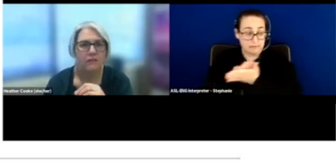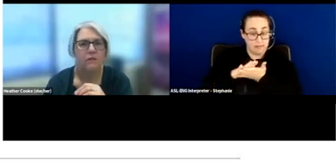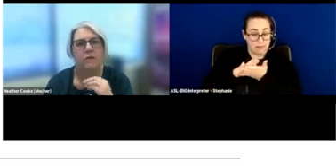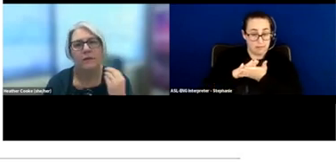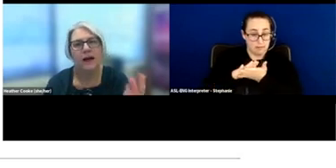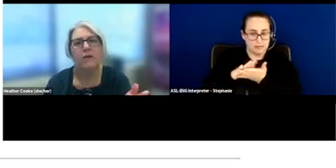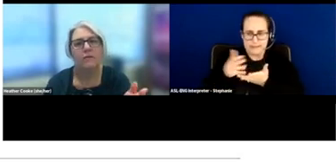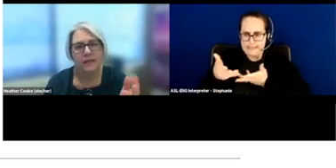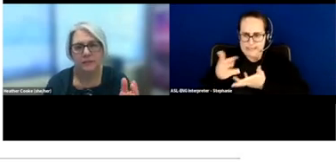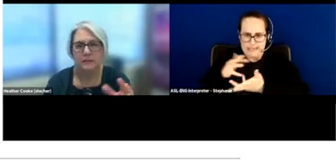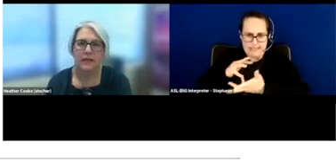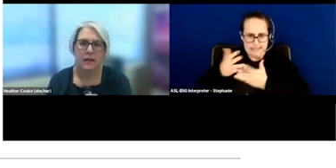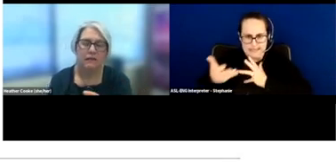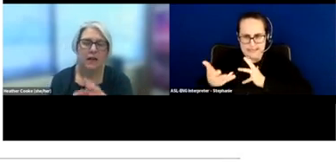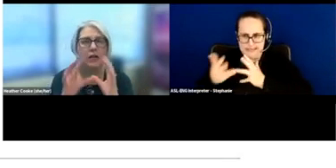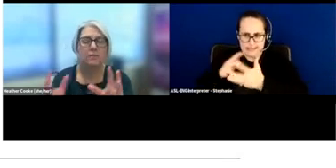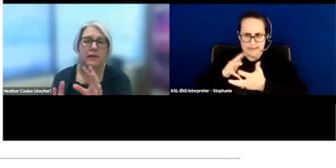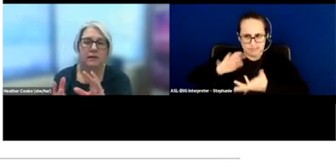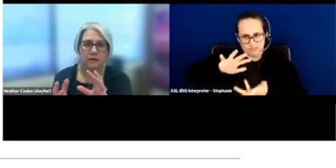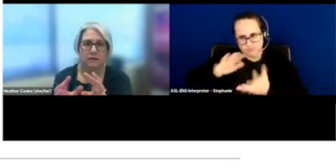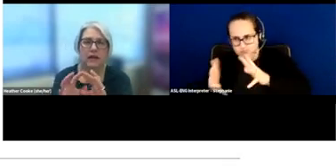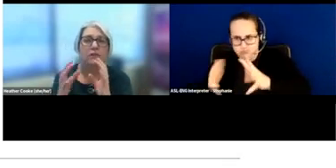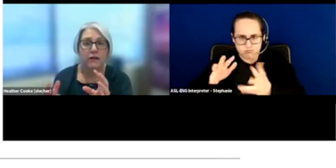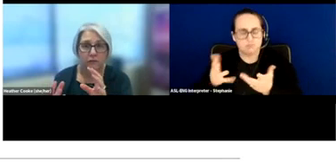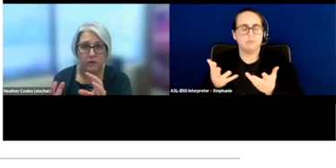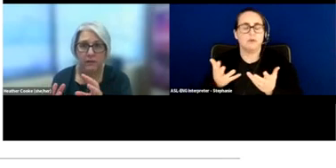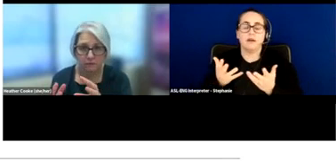And so the power relations that that underpinned the healthcare